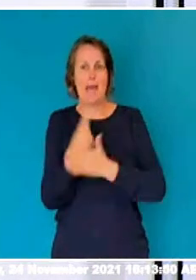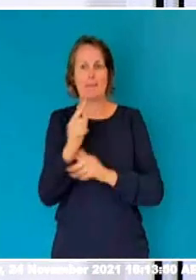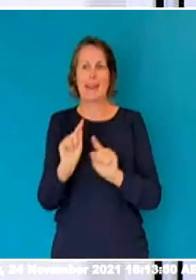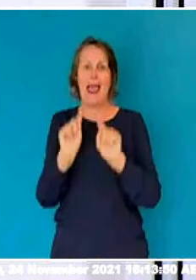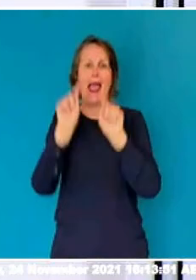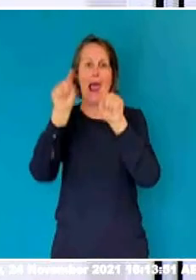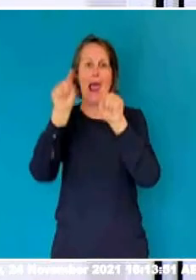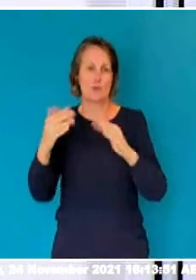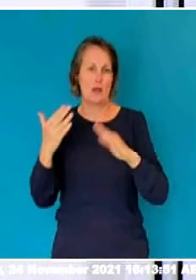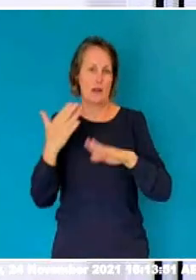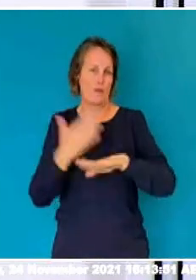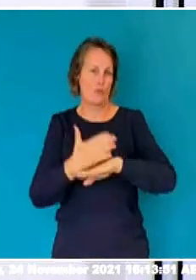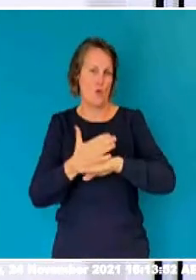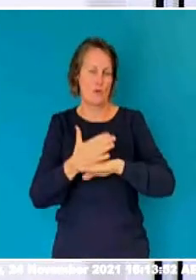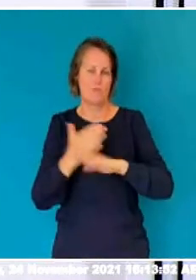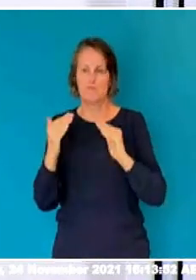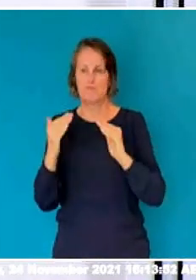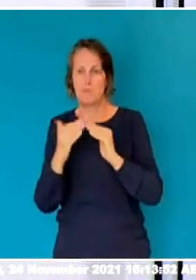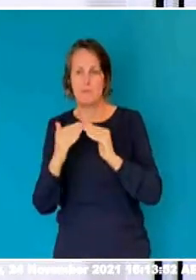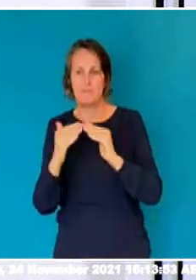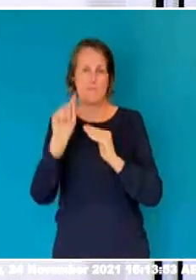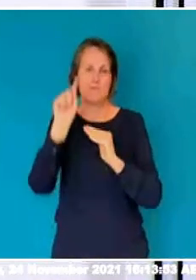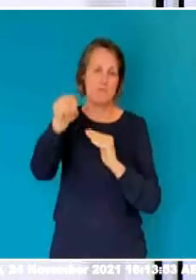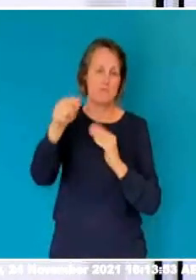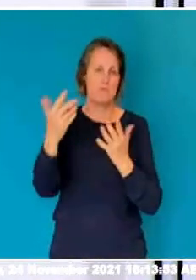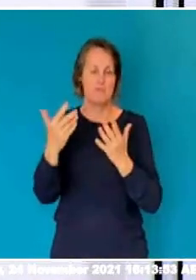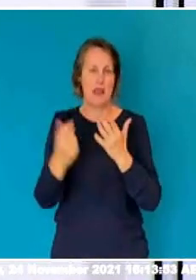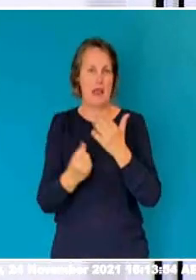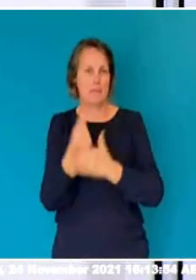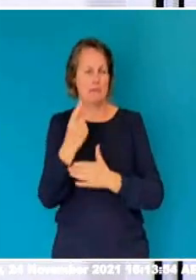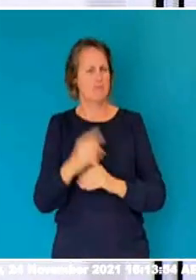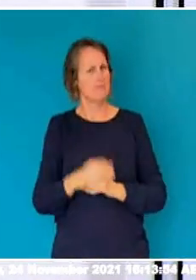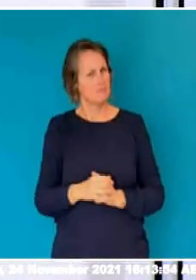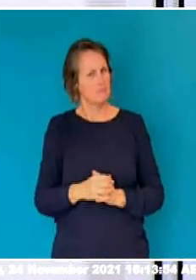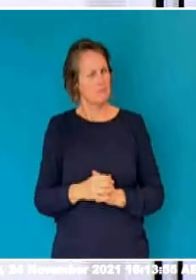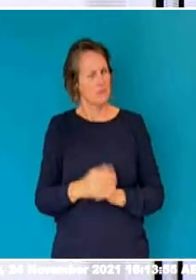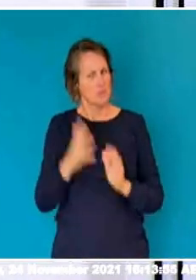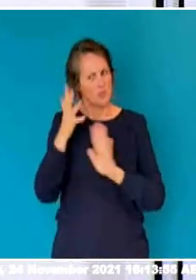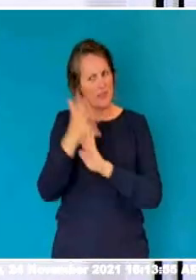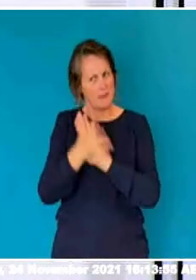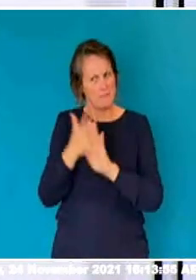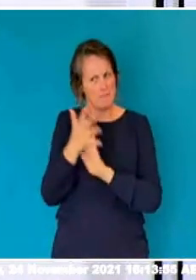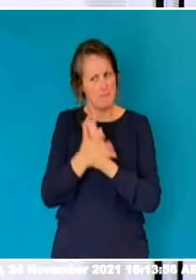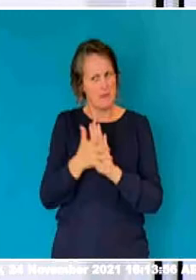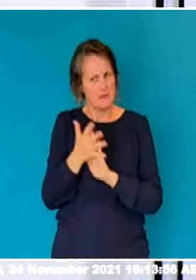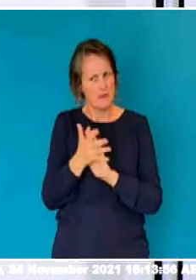Workplace". Am I then to understand from this evidence that where the injury is